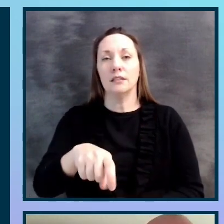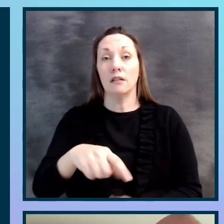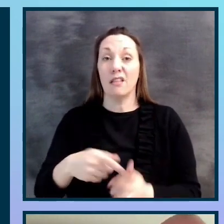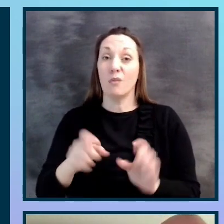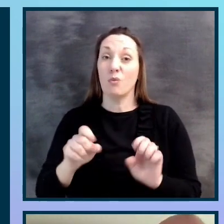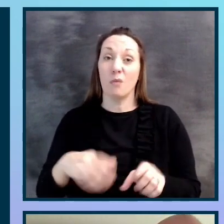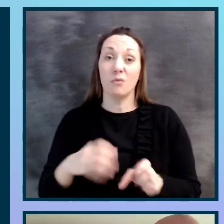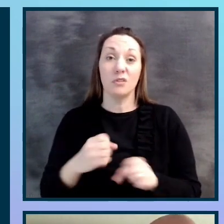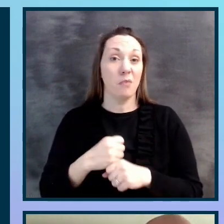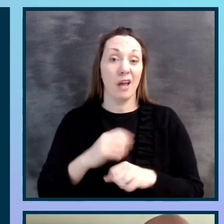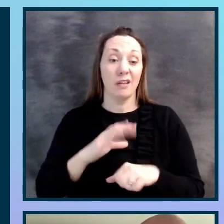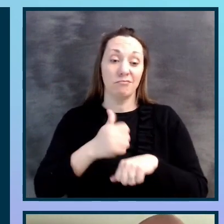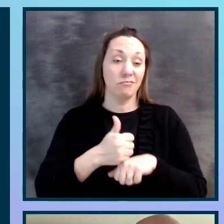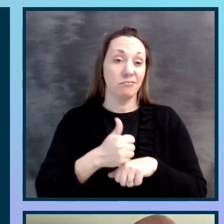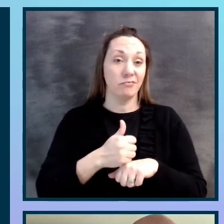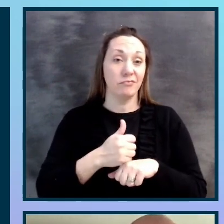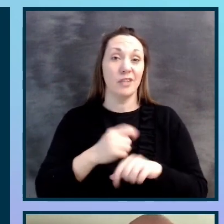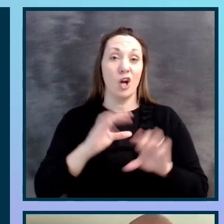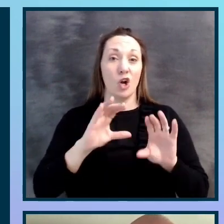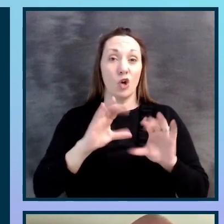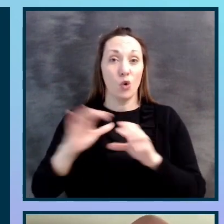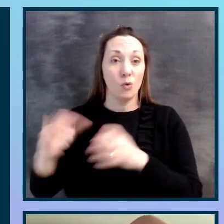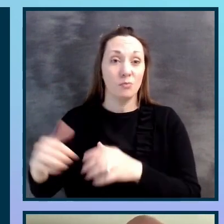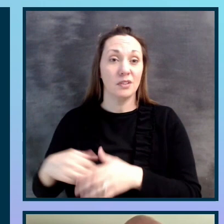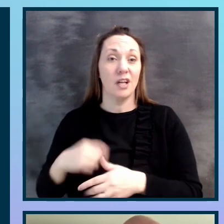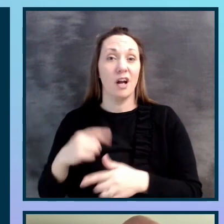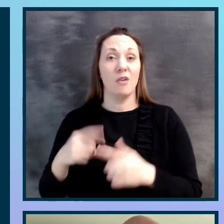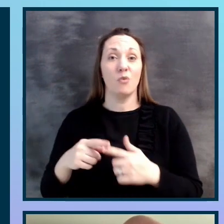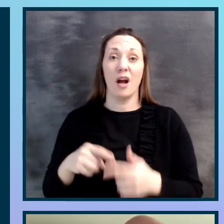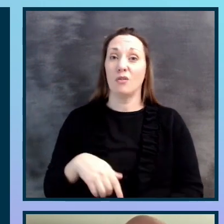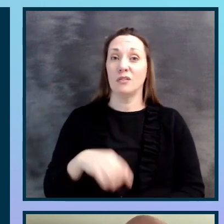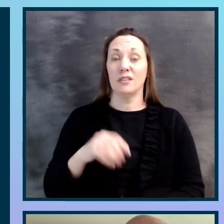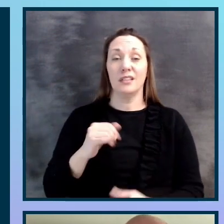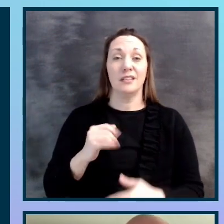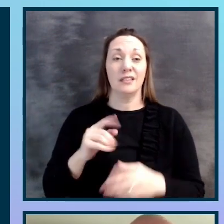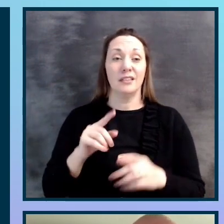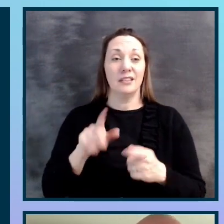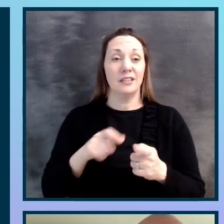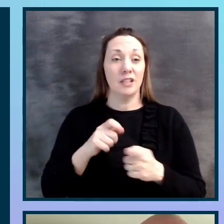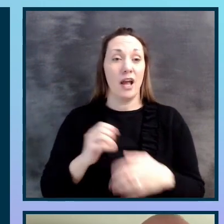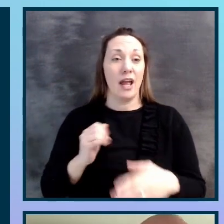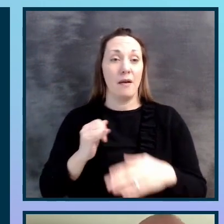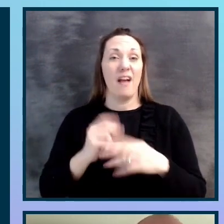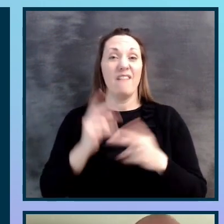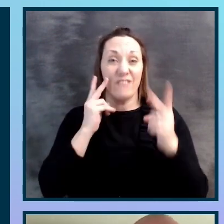We were able to create groups around needs around vision impairment, and we were able to create